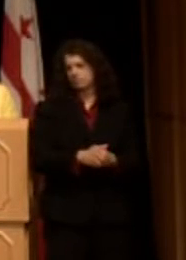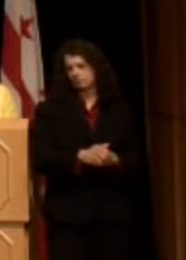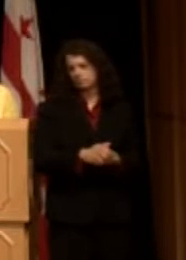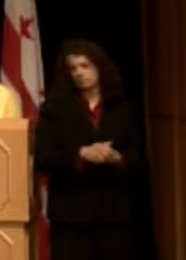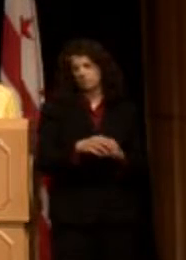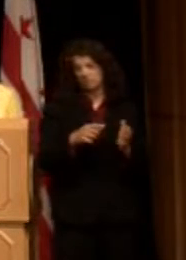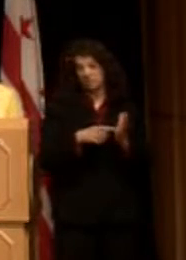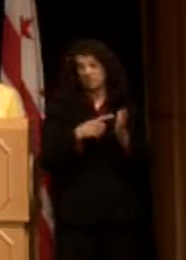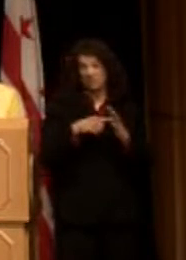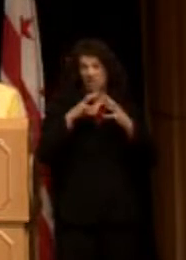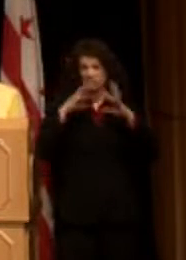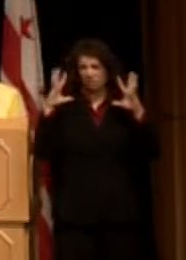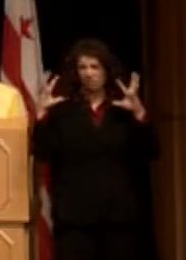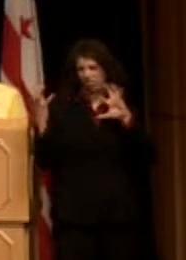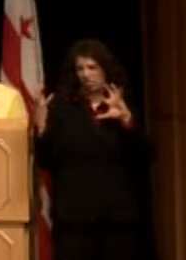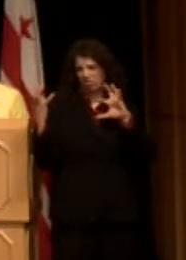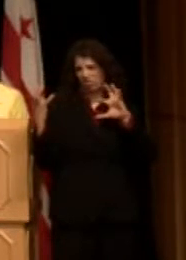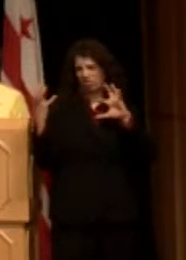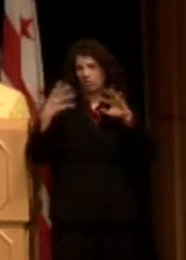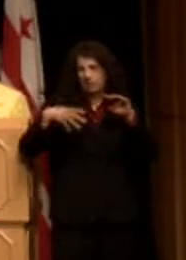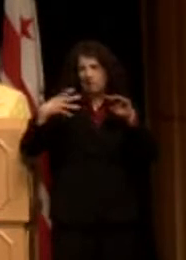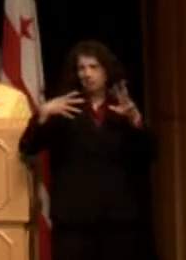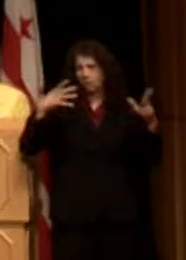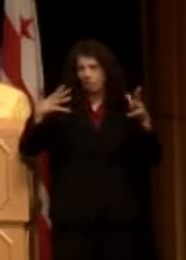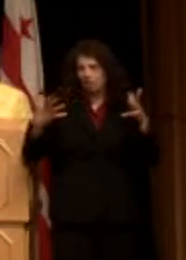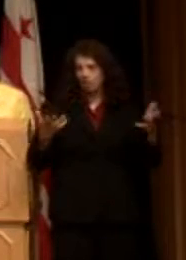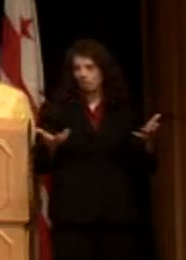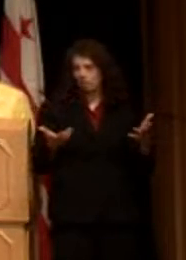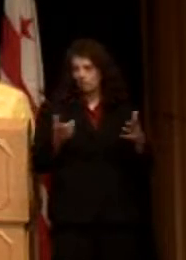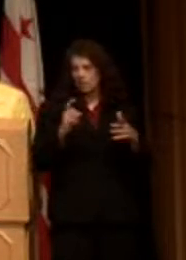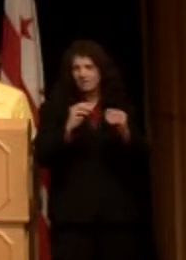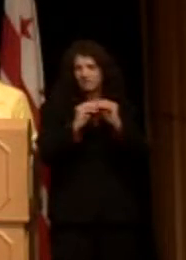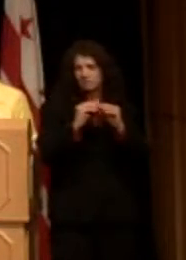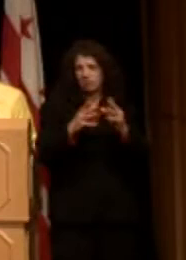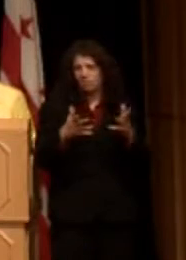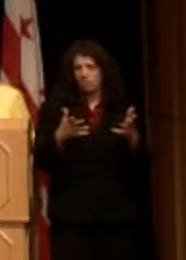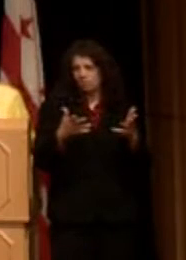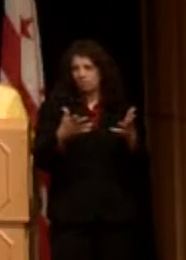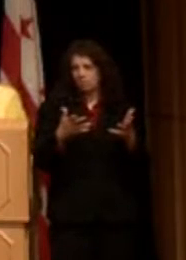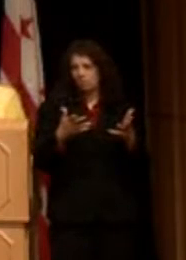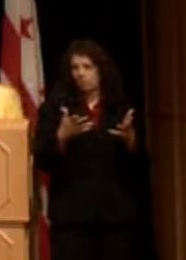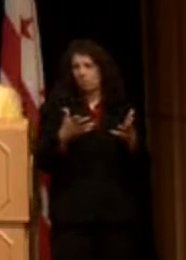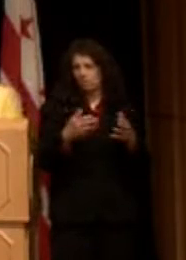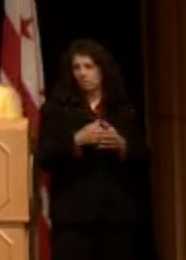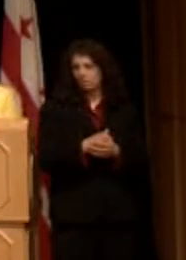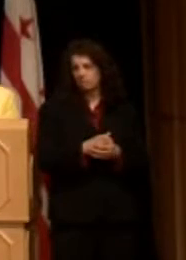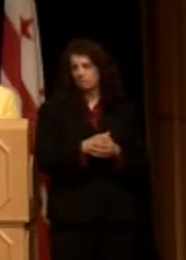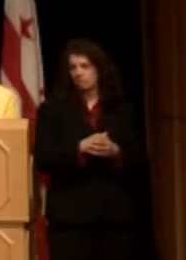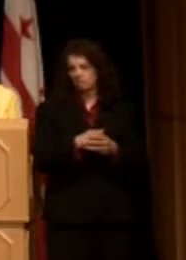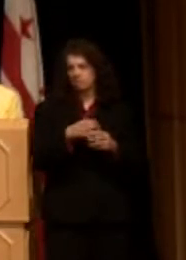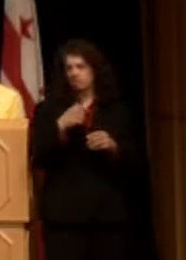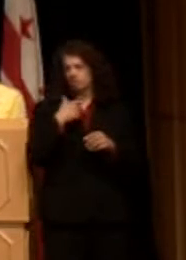PAINT HAZARDS OR NEED ACCESSIBILITY MODIFICATIONS. WE WANT TO RAMP UP OUR RESPONSIVENESS TO THE CRITICAL